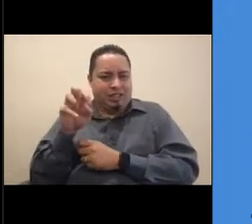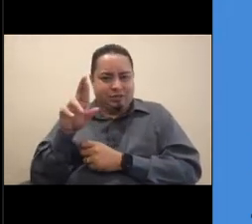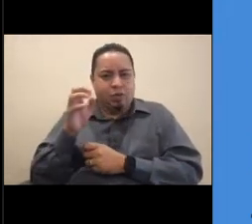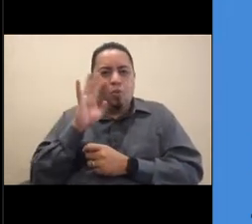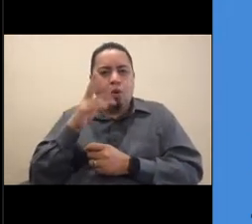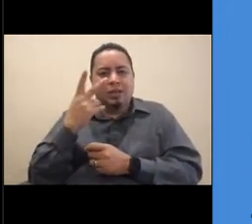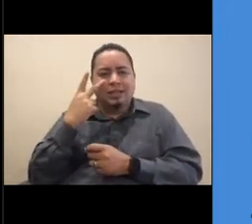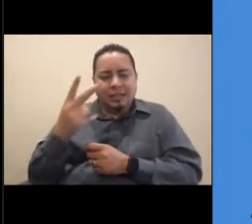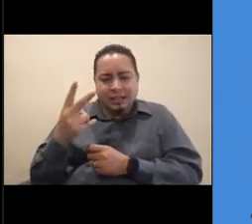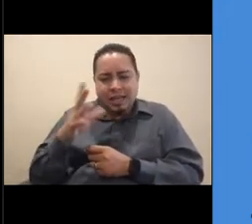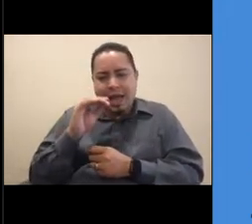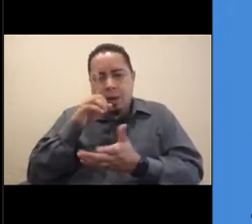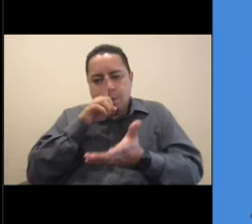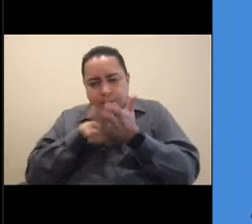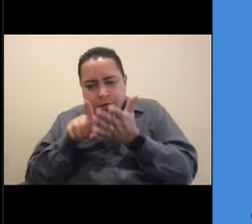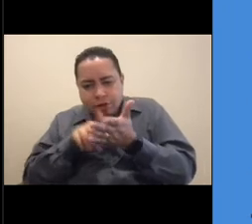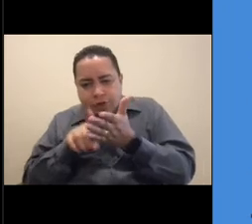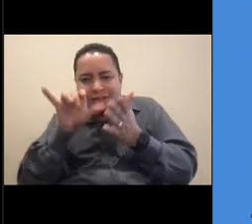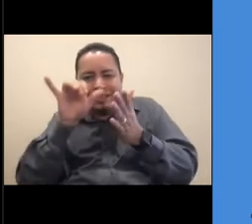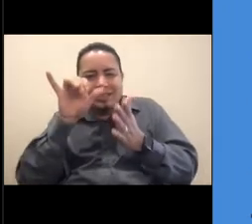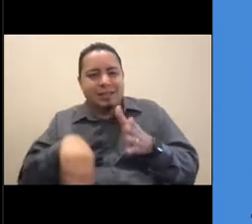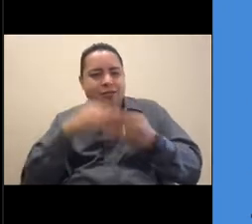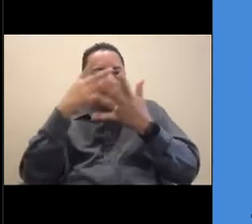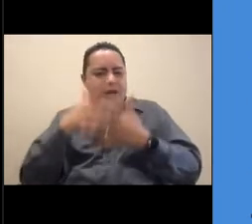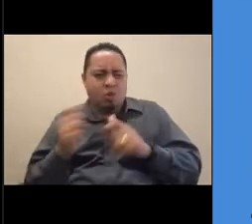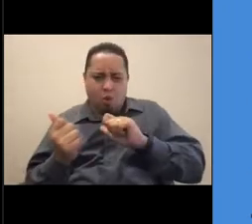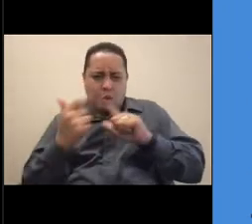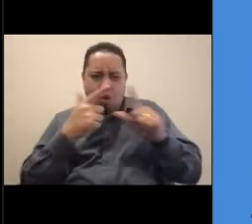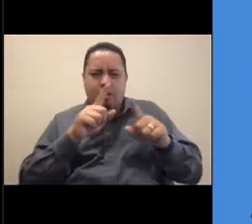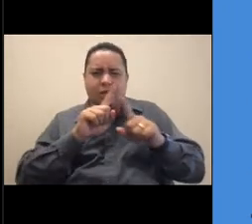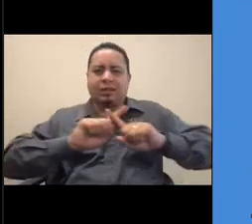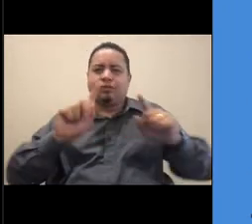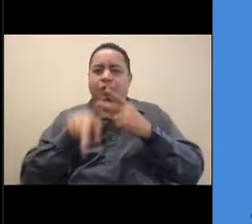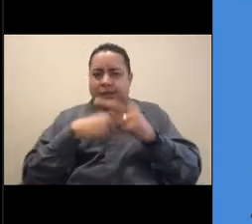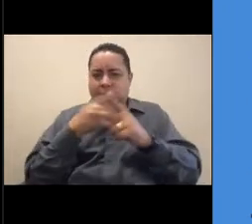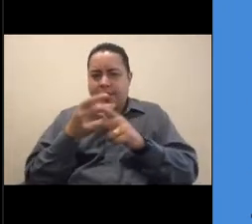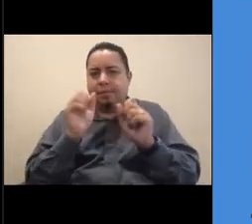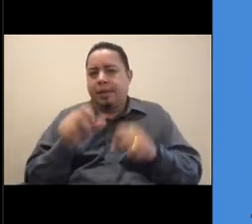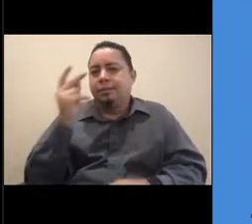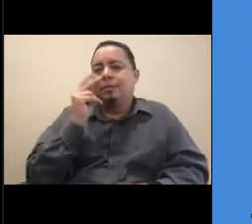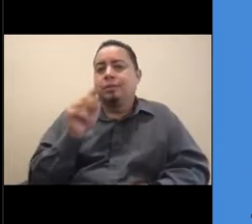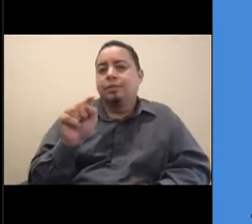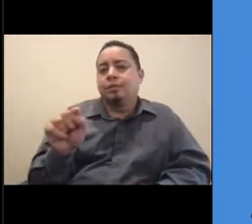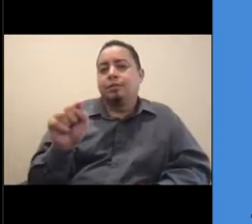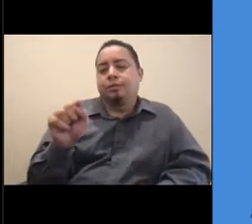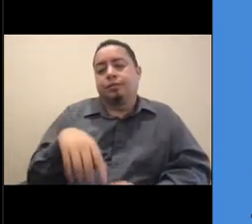to research multiple different fish species and kind of reduce the amount